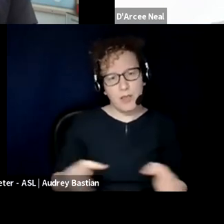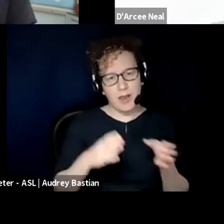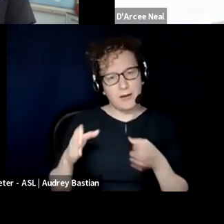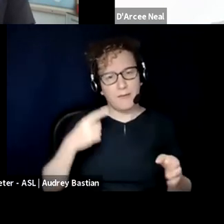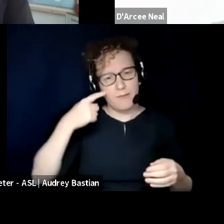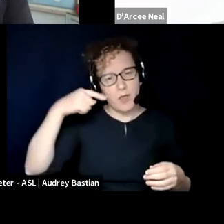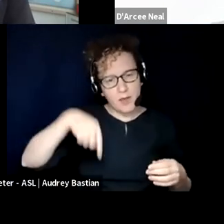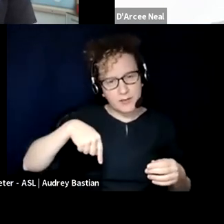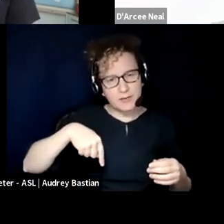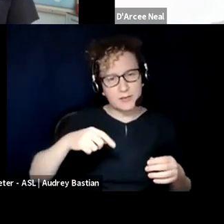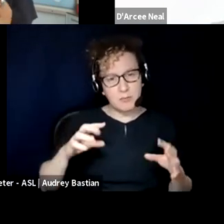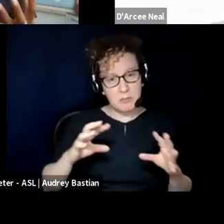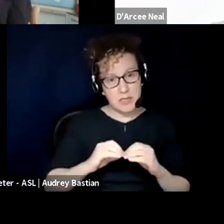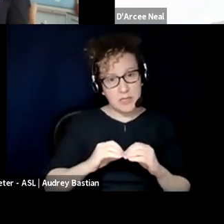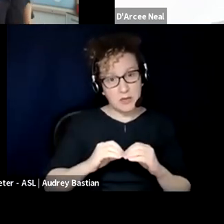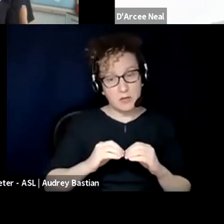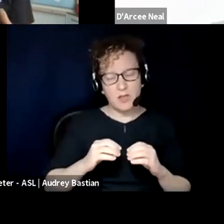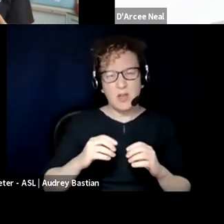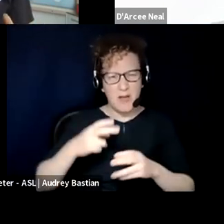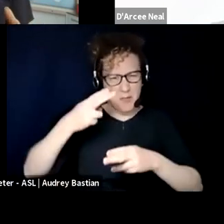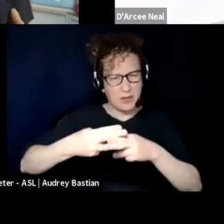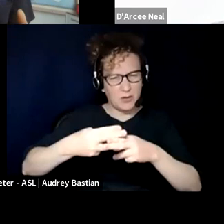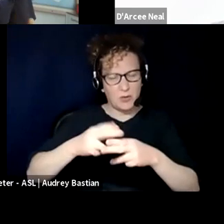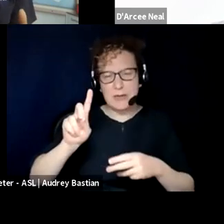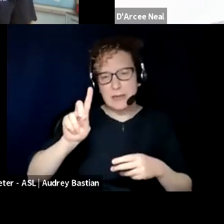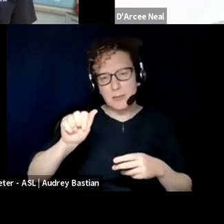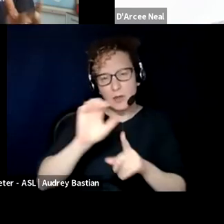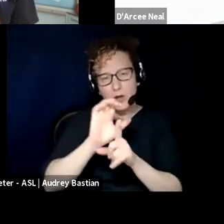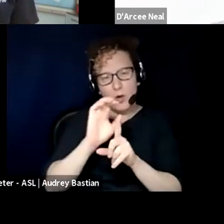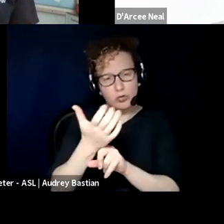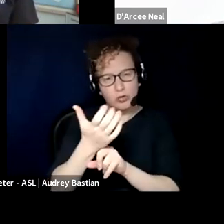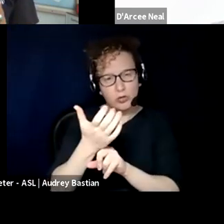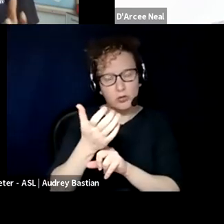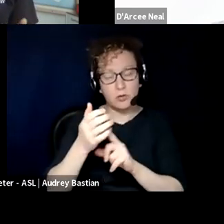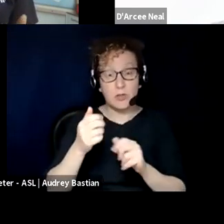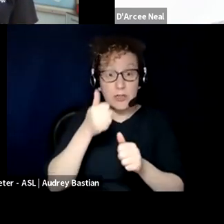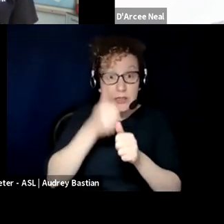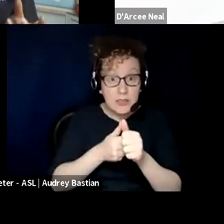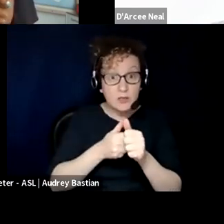a mention of disability culture and how that can vary from one country to another.